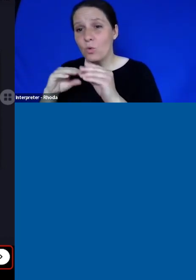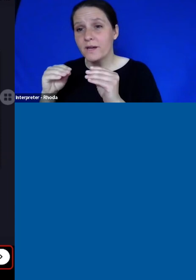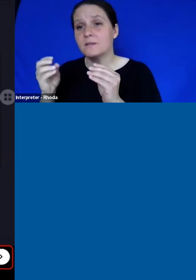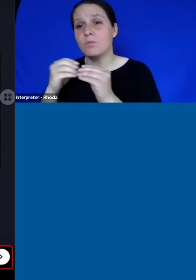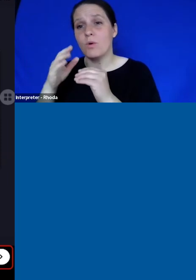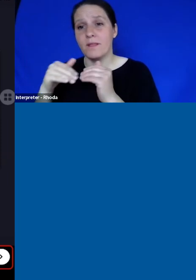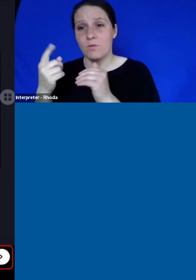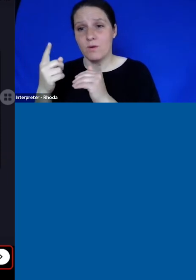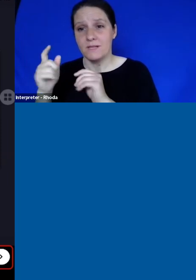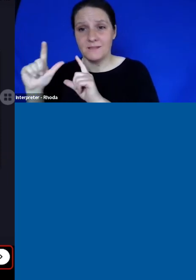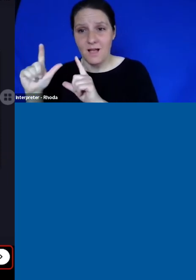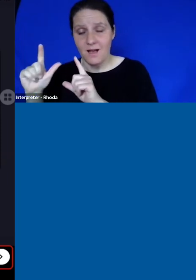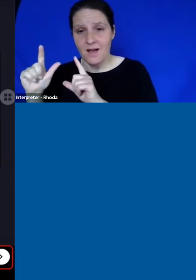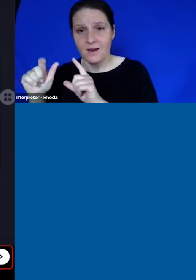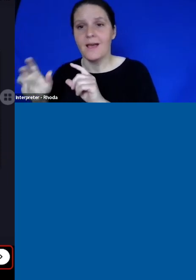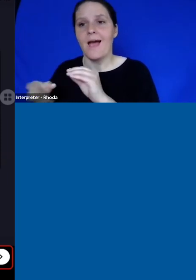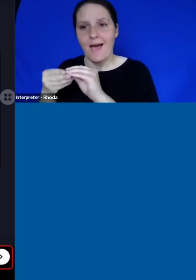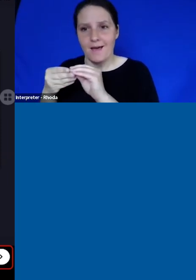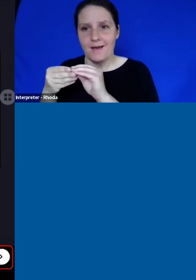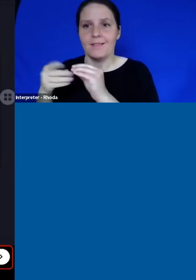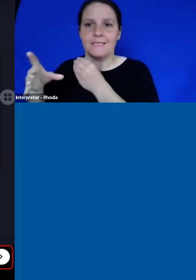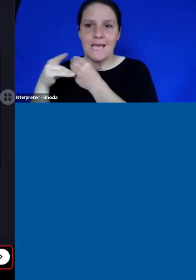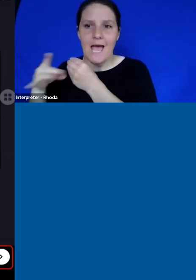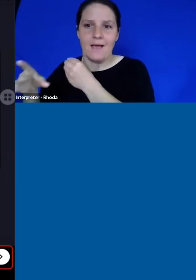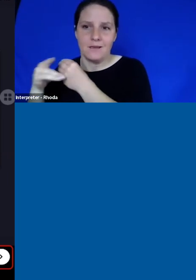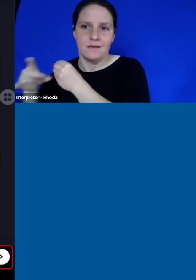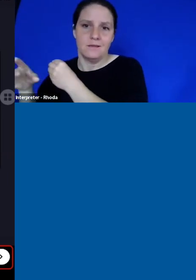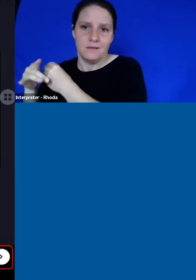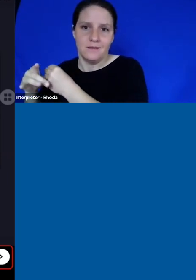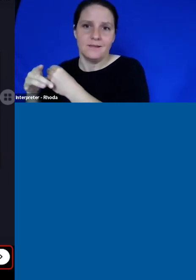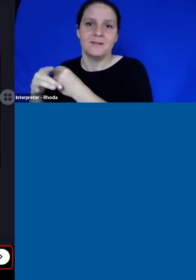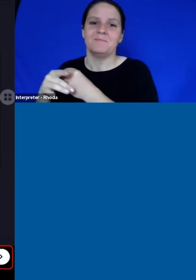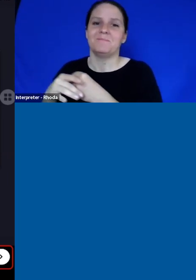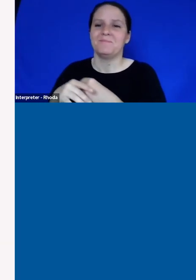and then click send to or upload to your Stories and you're good to go.